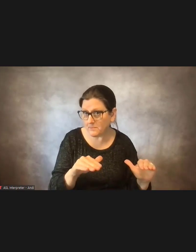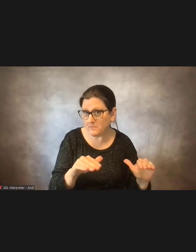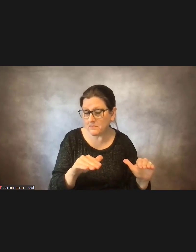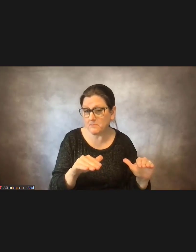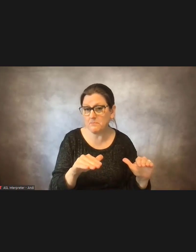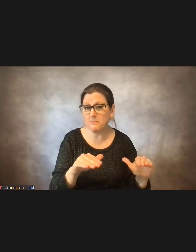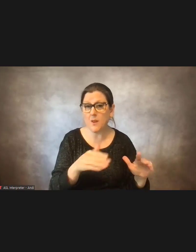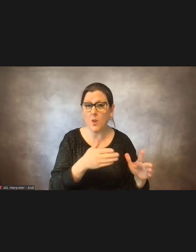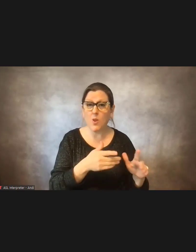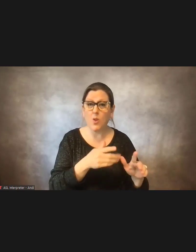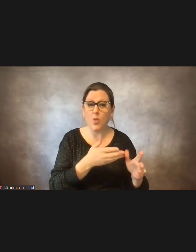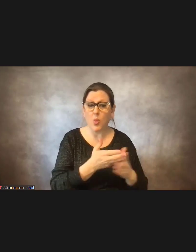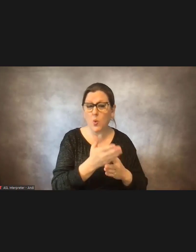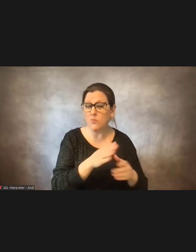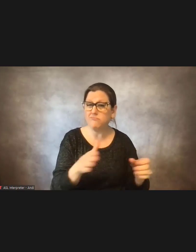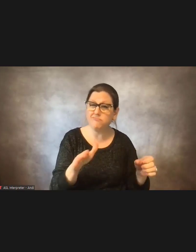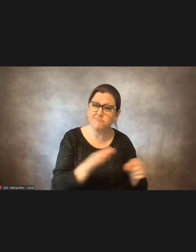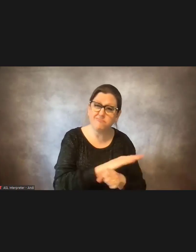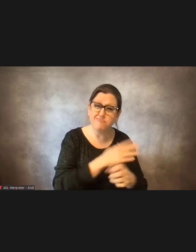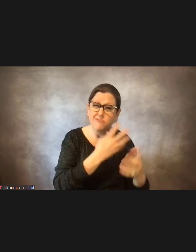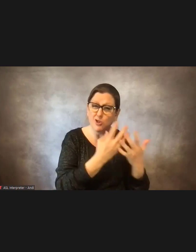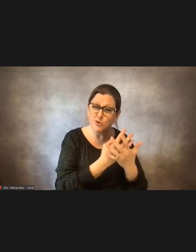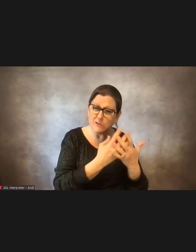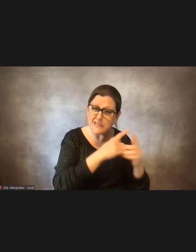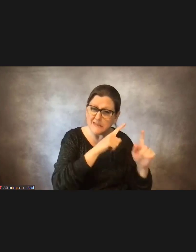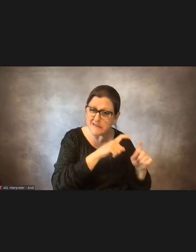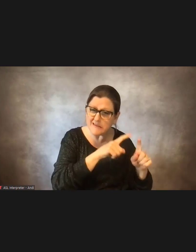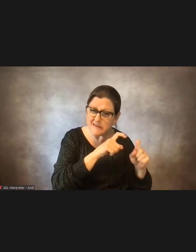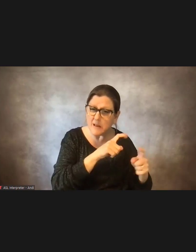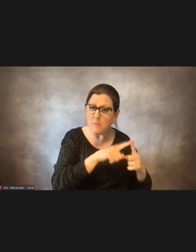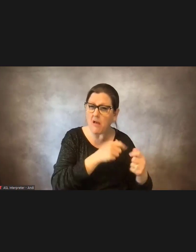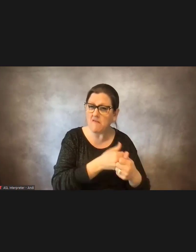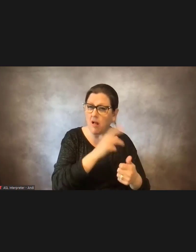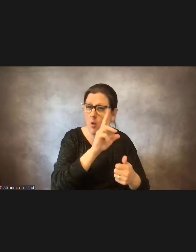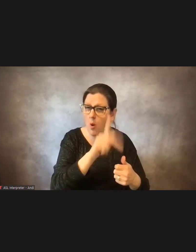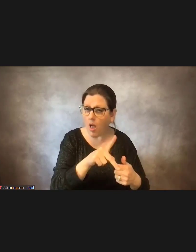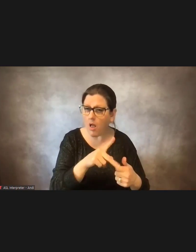screening and follow-up process and some tools to help you do that,